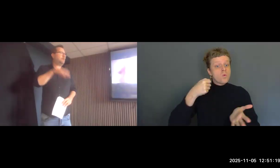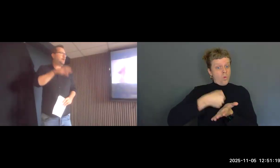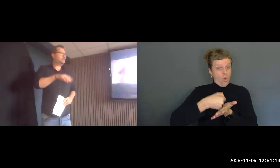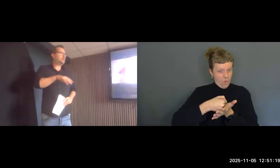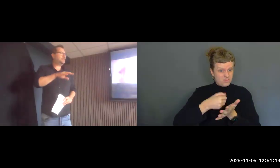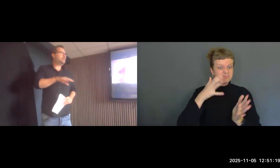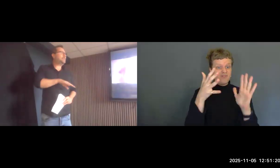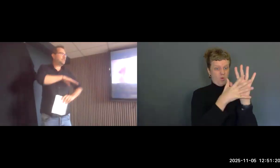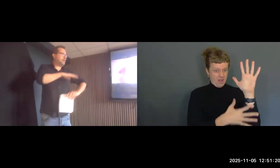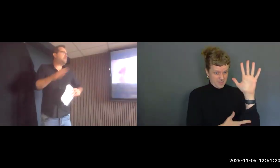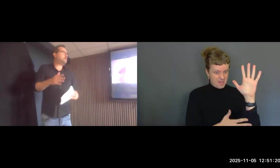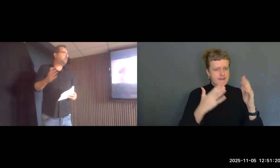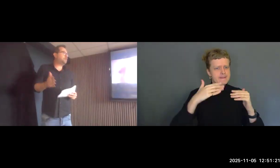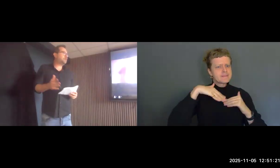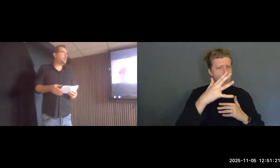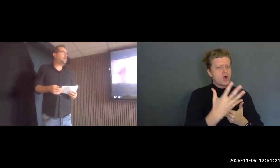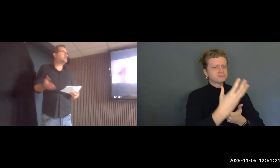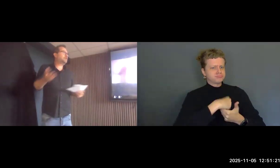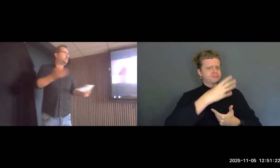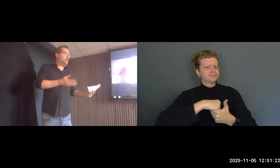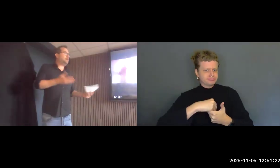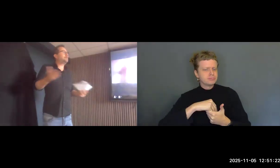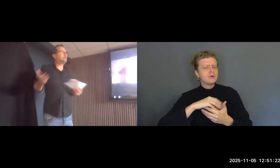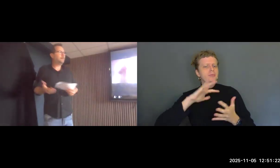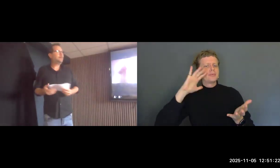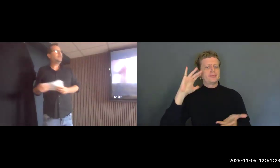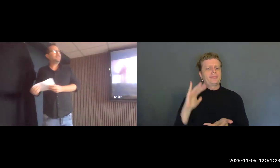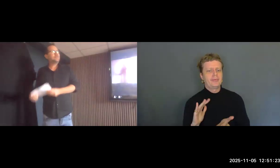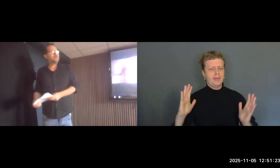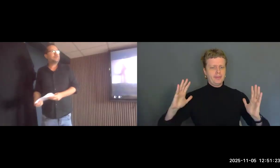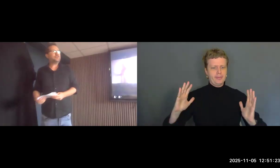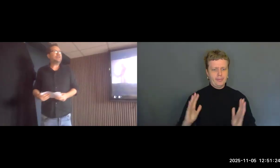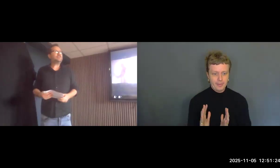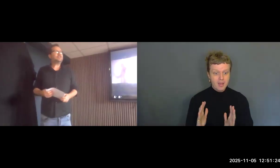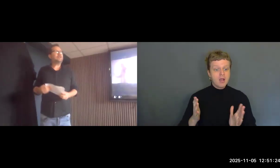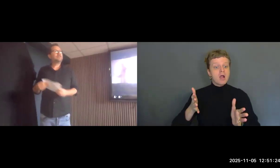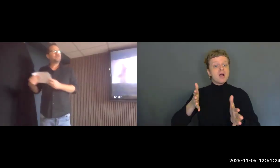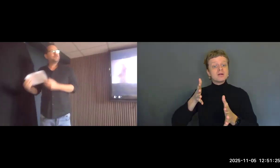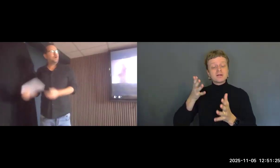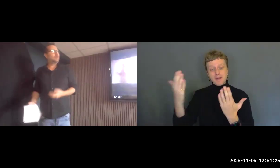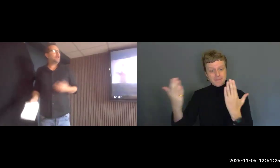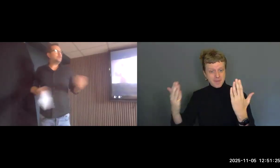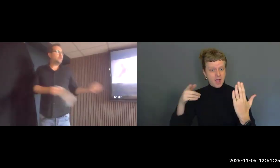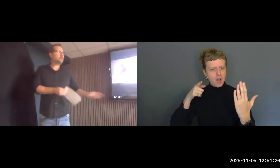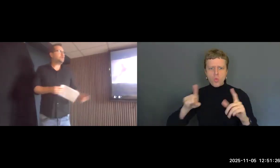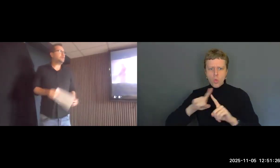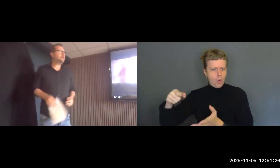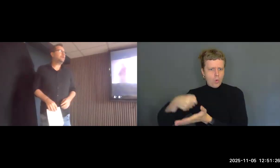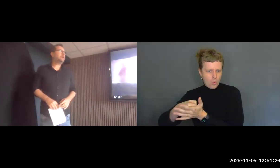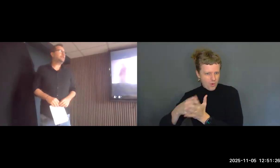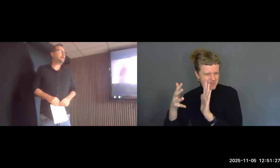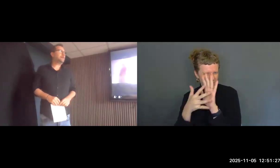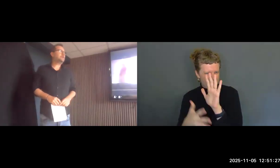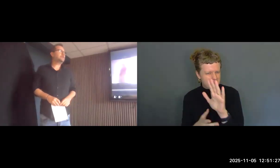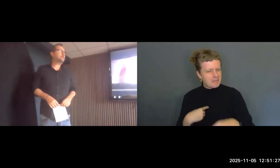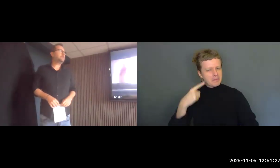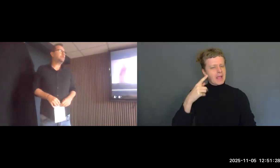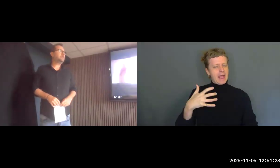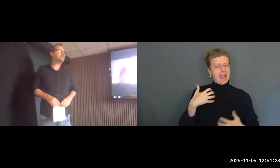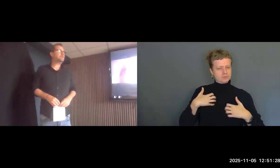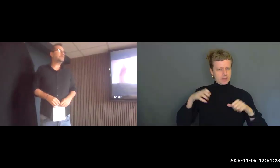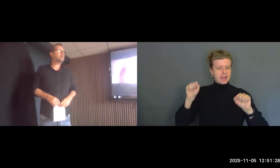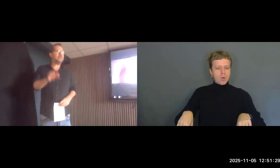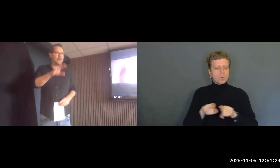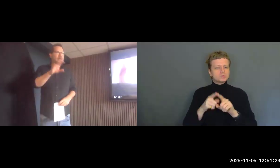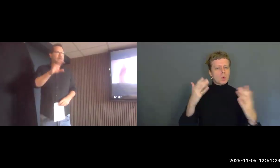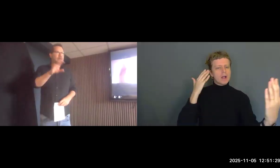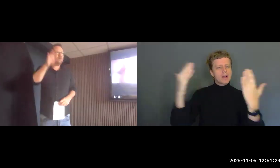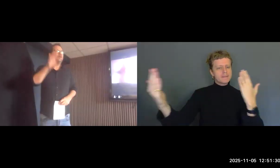if we can establish that, that's a very important thing to compare the type of changes in spoken language with those in sign languages. That would be very interesting. So is that the case that